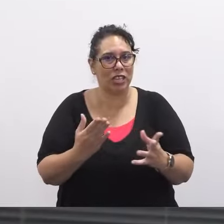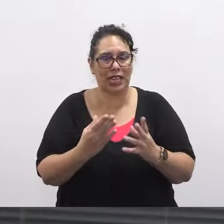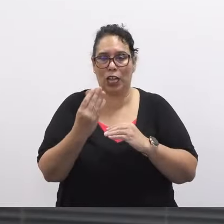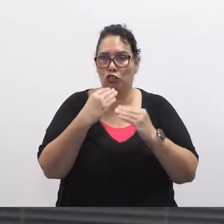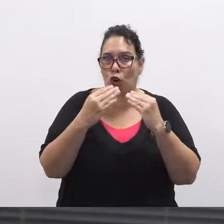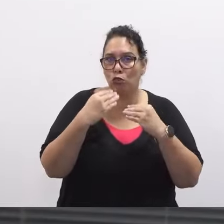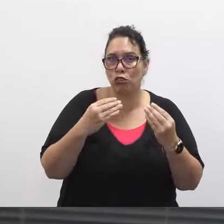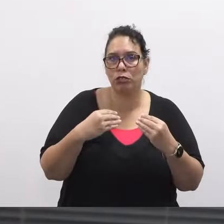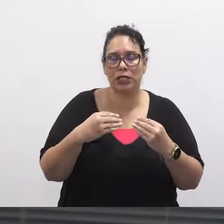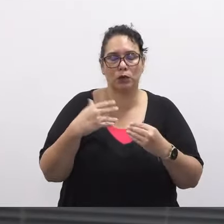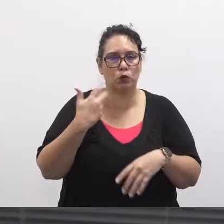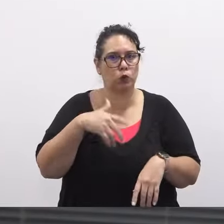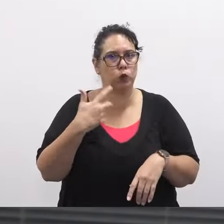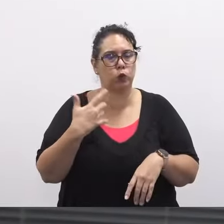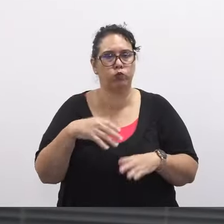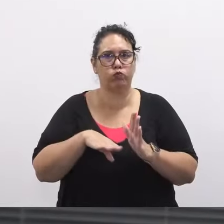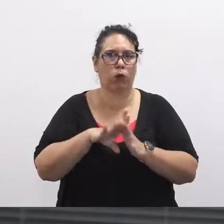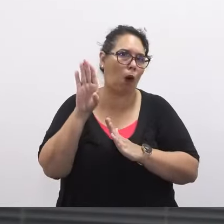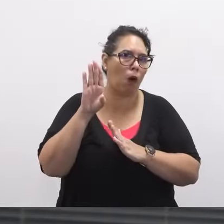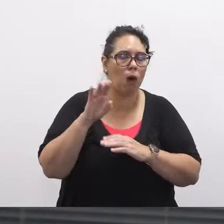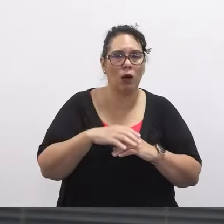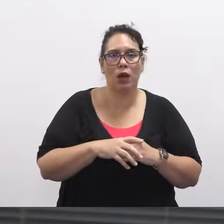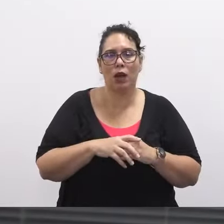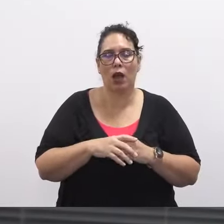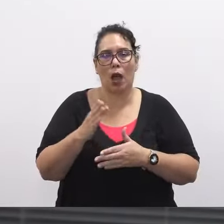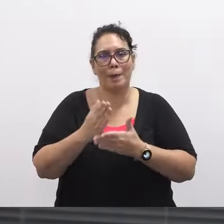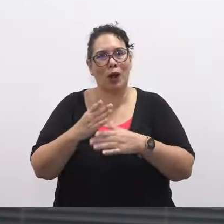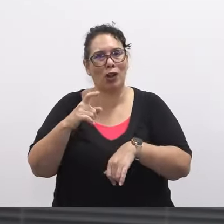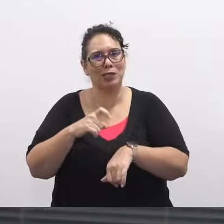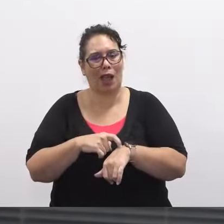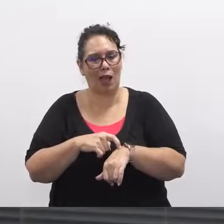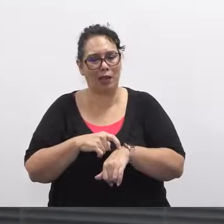astronomical are part-time medical...